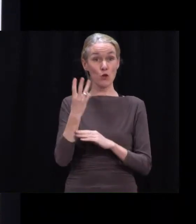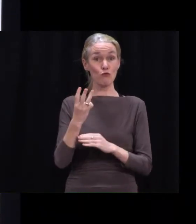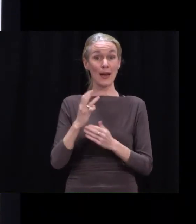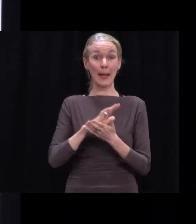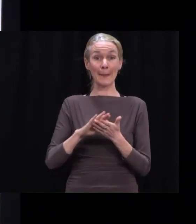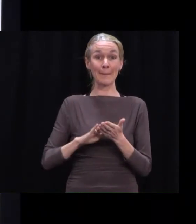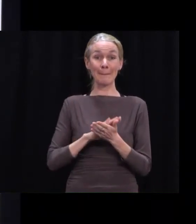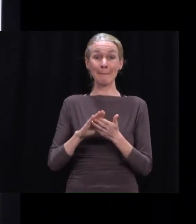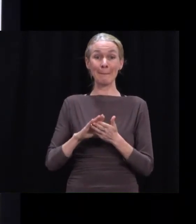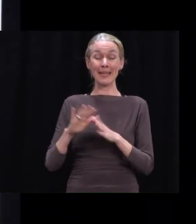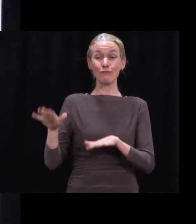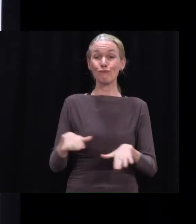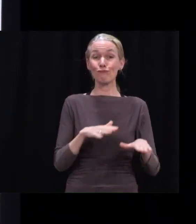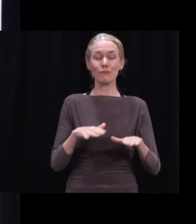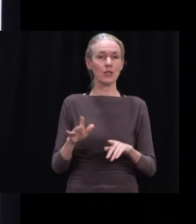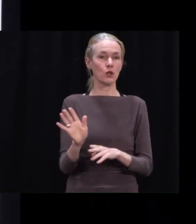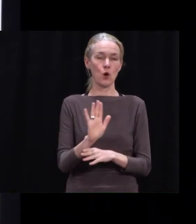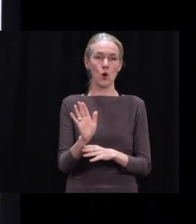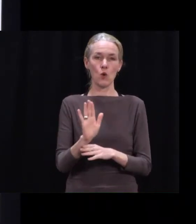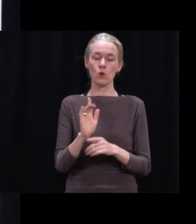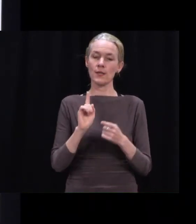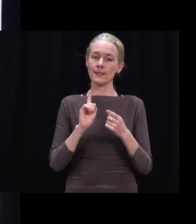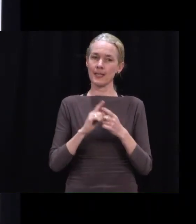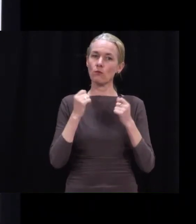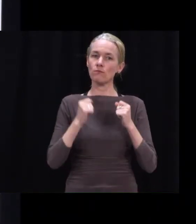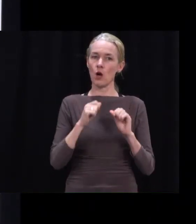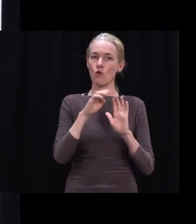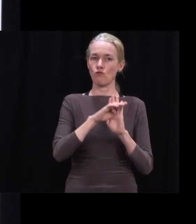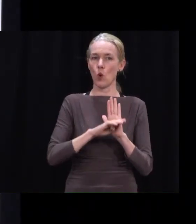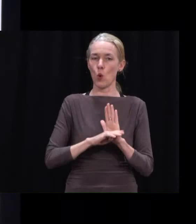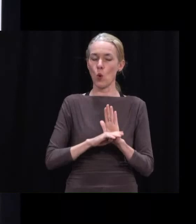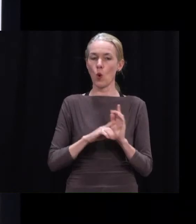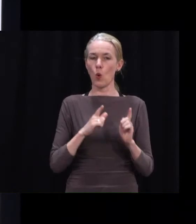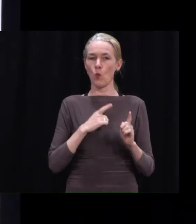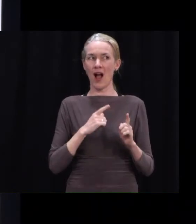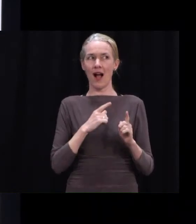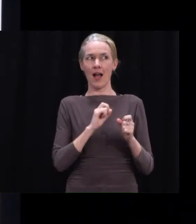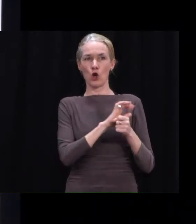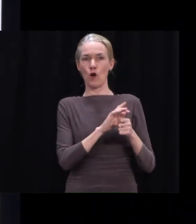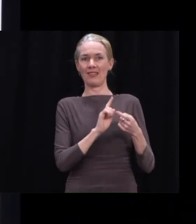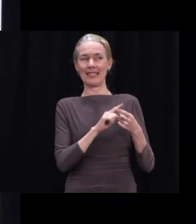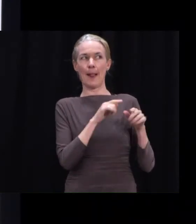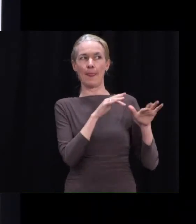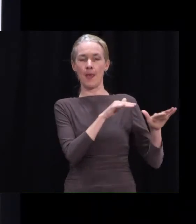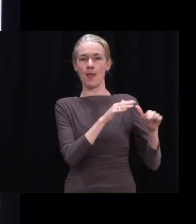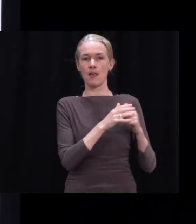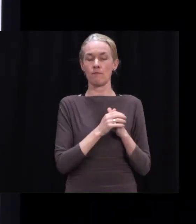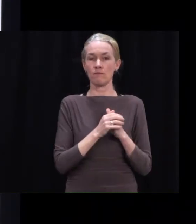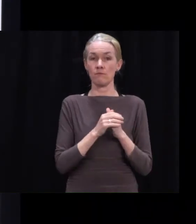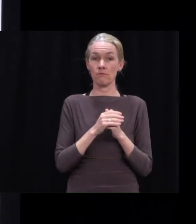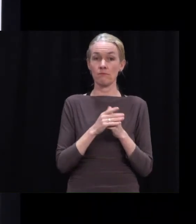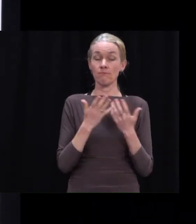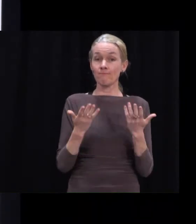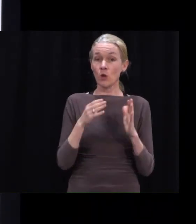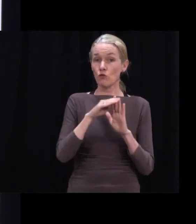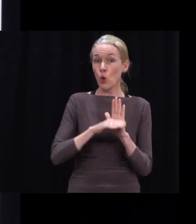the tools you need to restrict any possibility of COVID spreading. Level 3 is progress but it is a setting that still